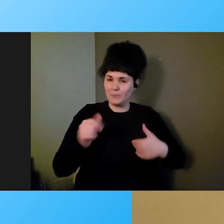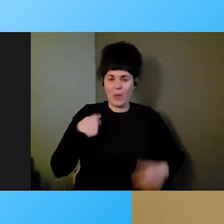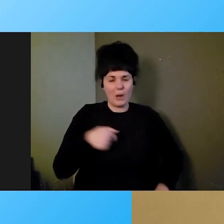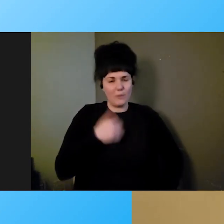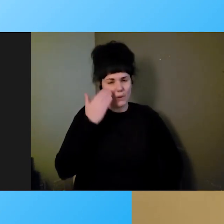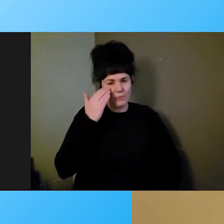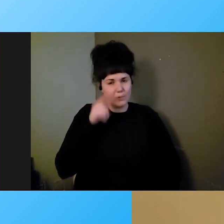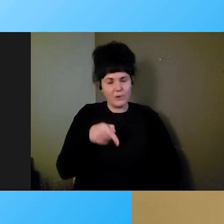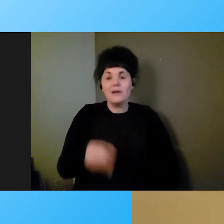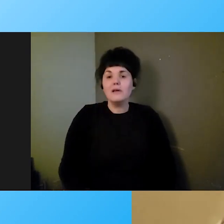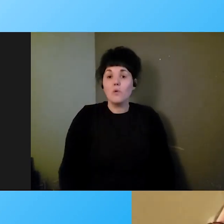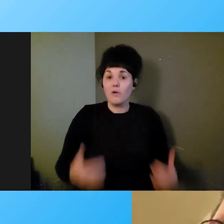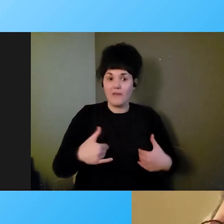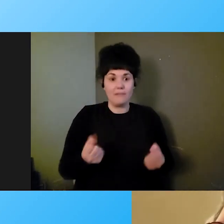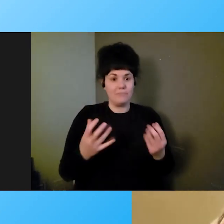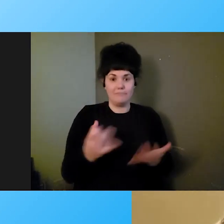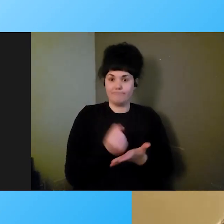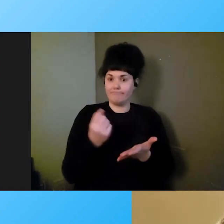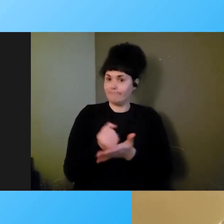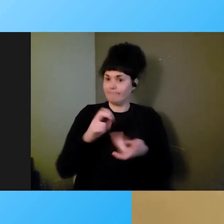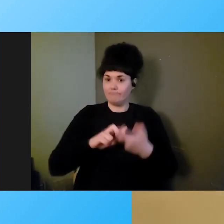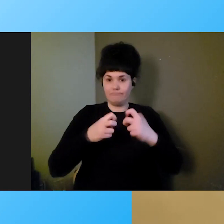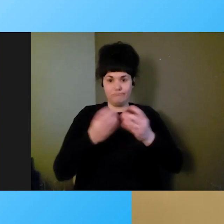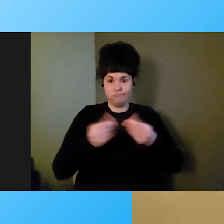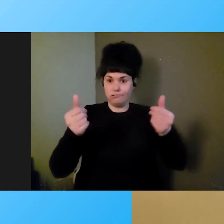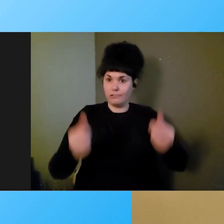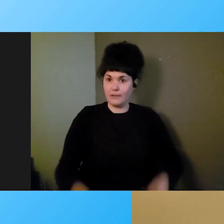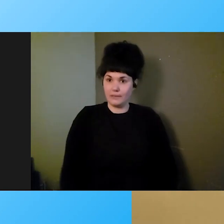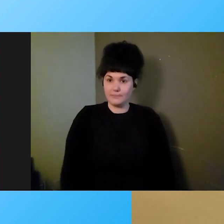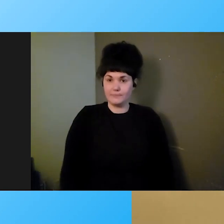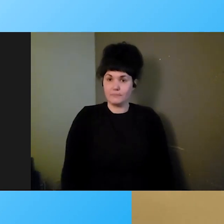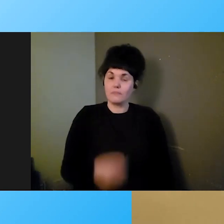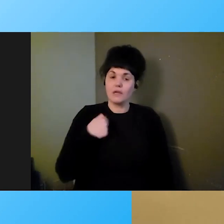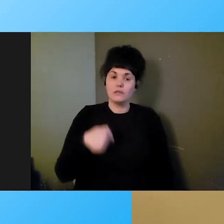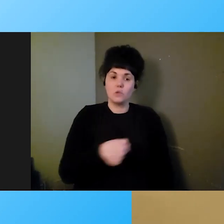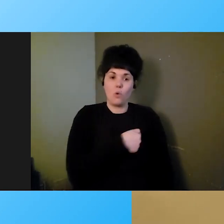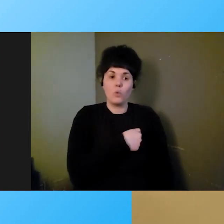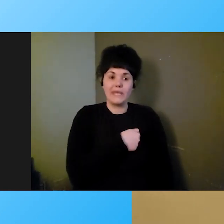opportunities to solve confounding problems. And so we